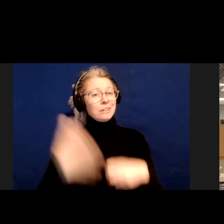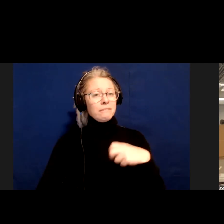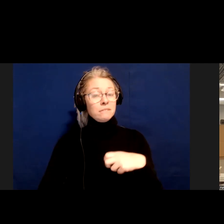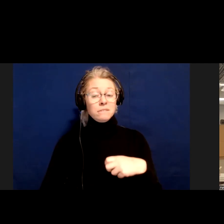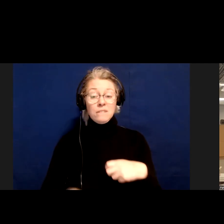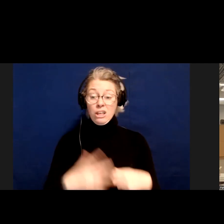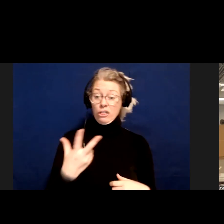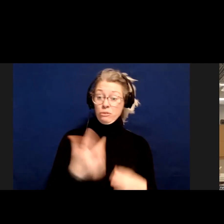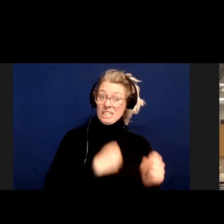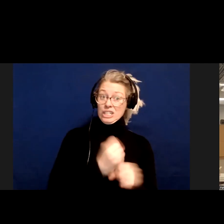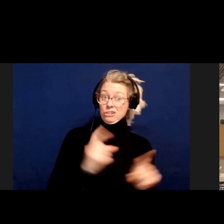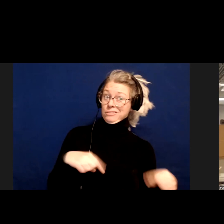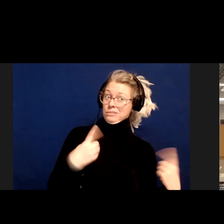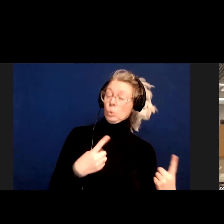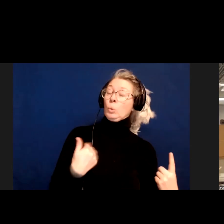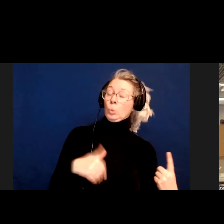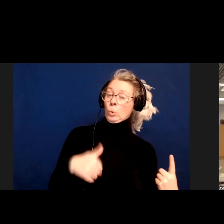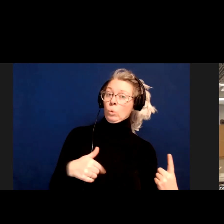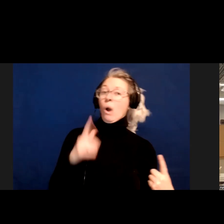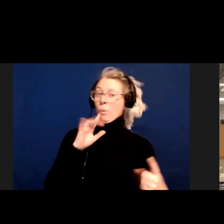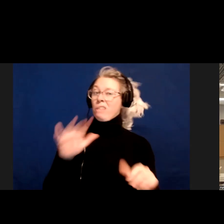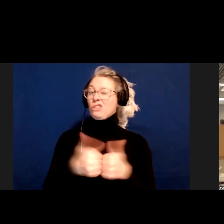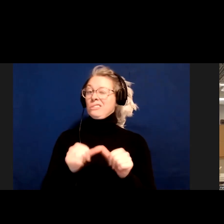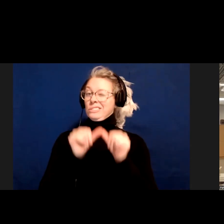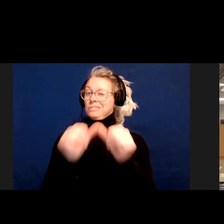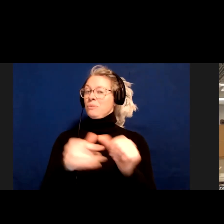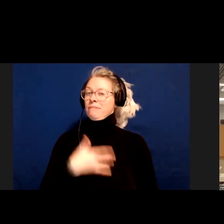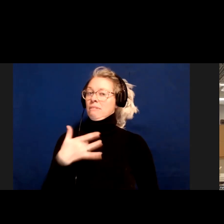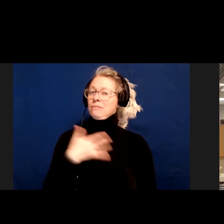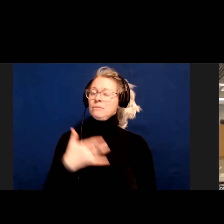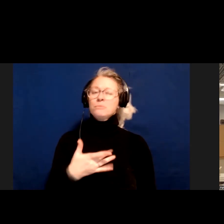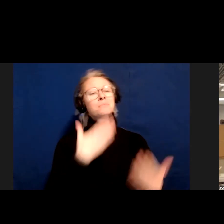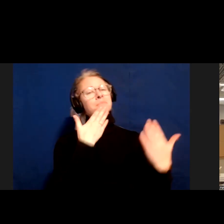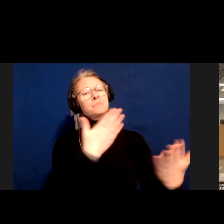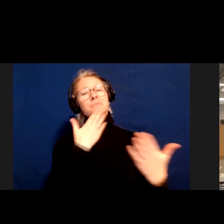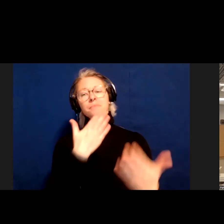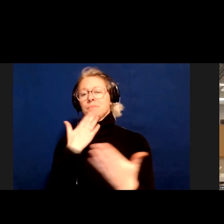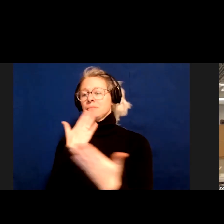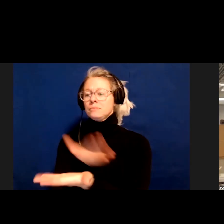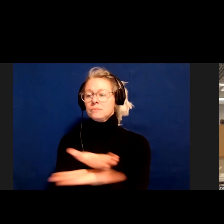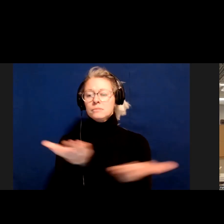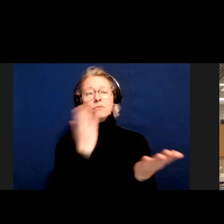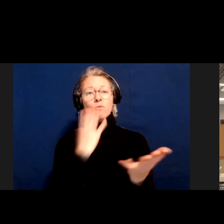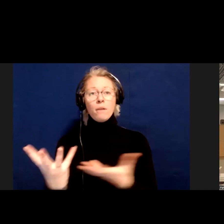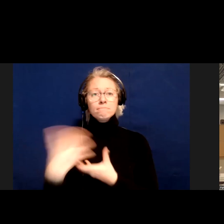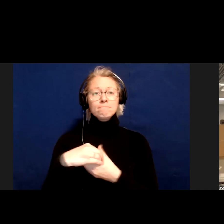to be a challenging time going forward. So many, many thanks to all of you for spending time with us today.